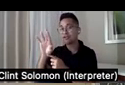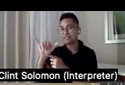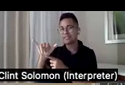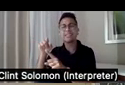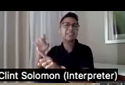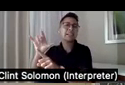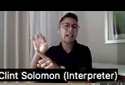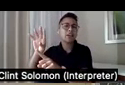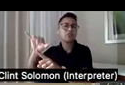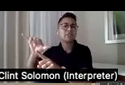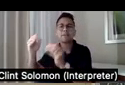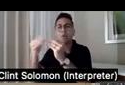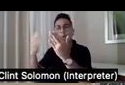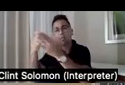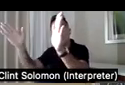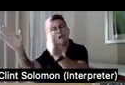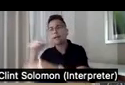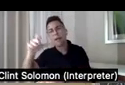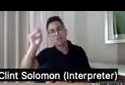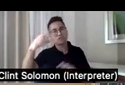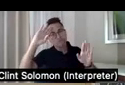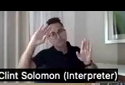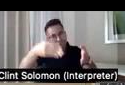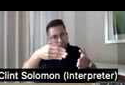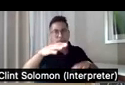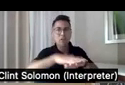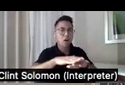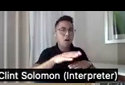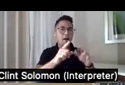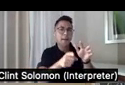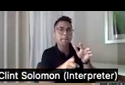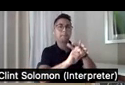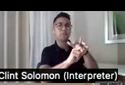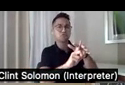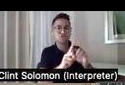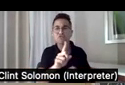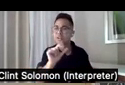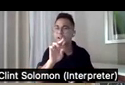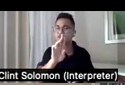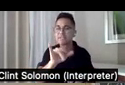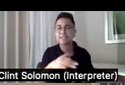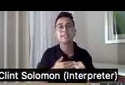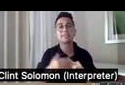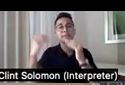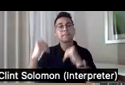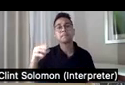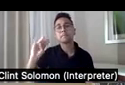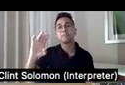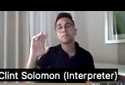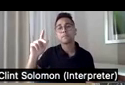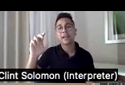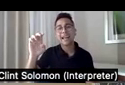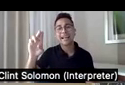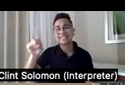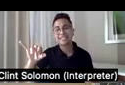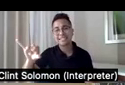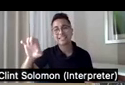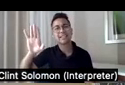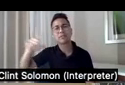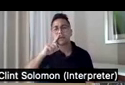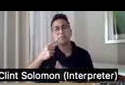not only focused on emergent literacy mackenzie is well known for her work in uh thinking about